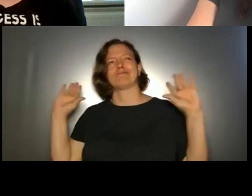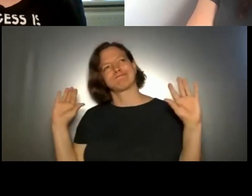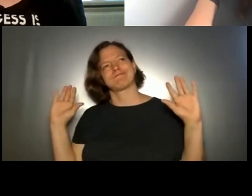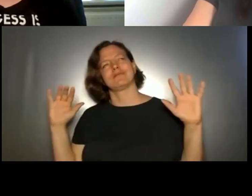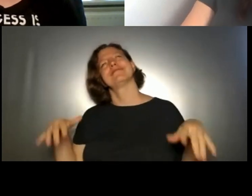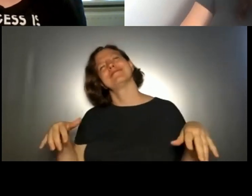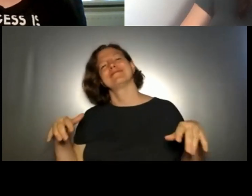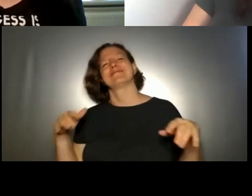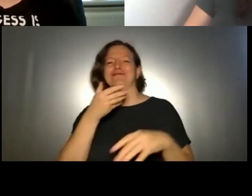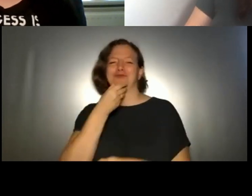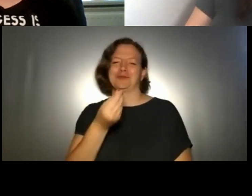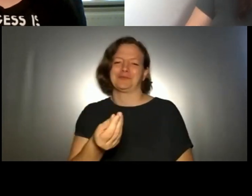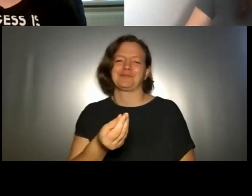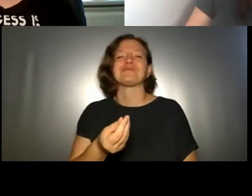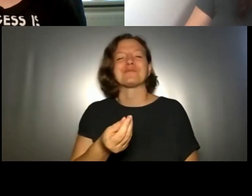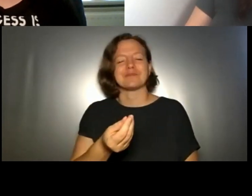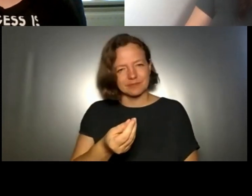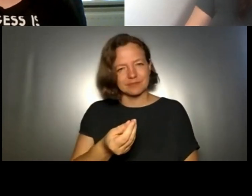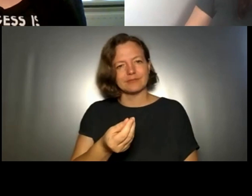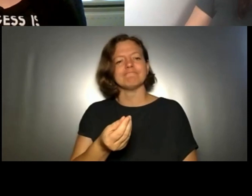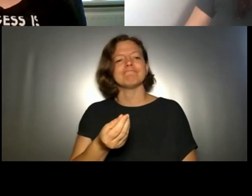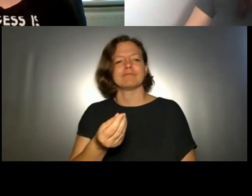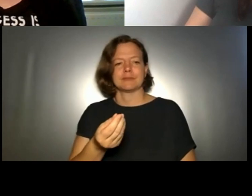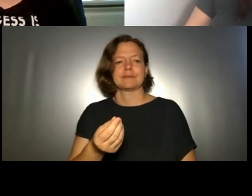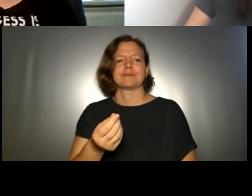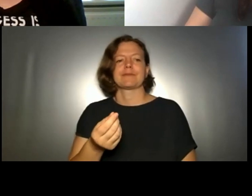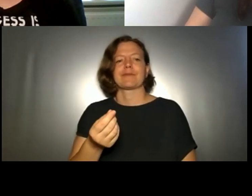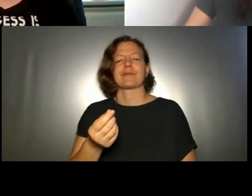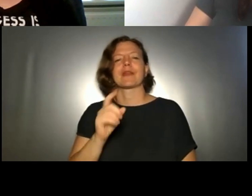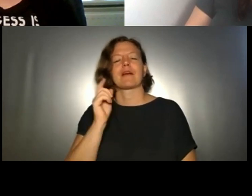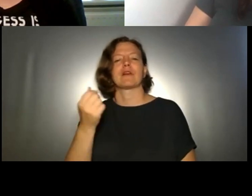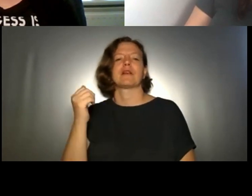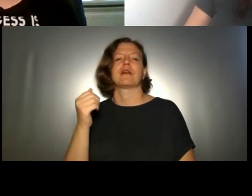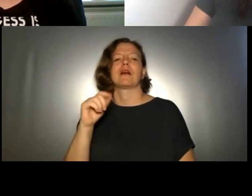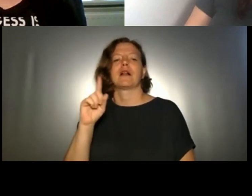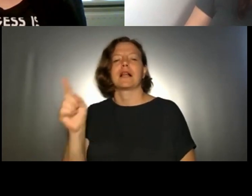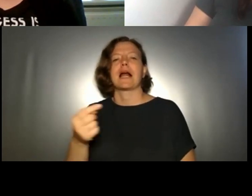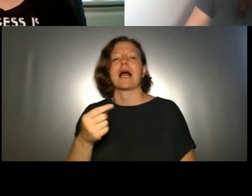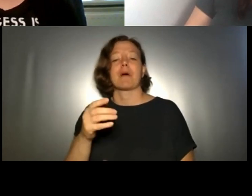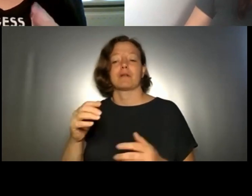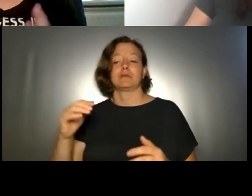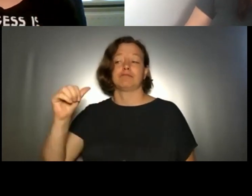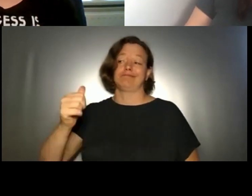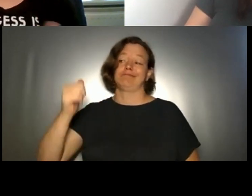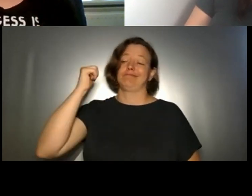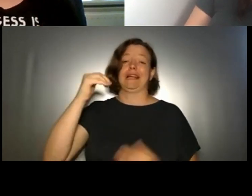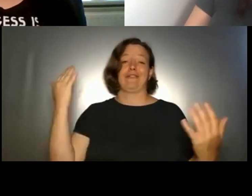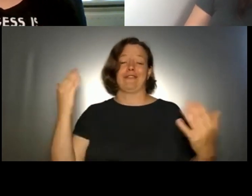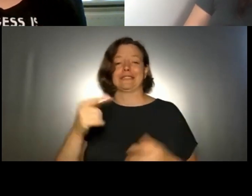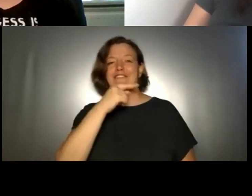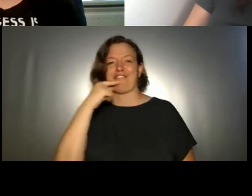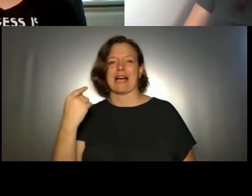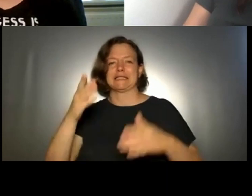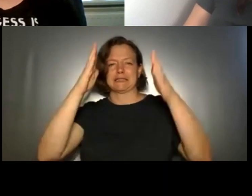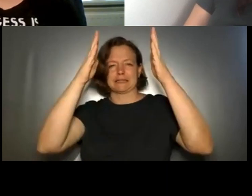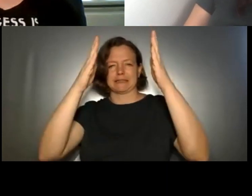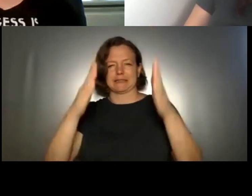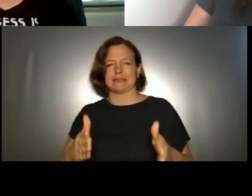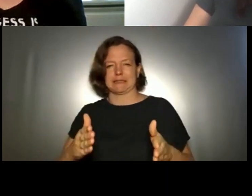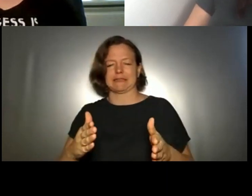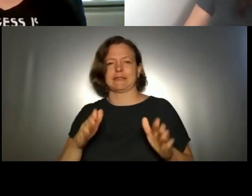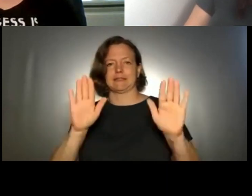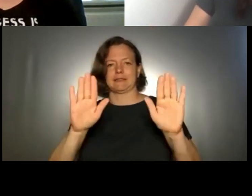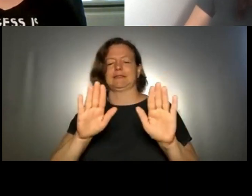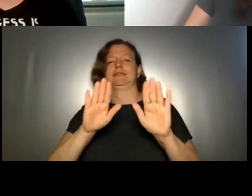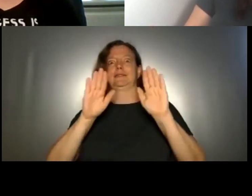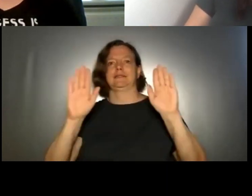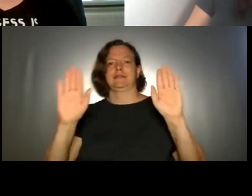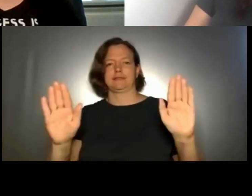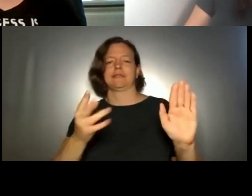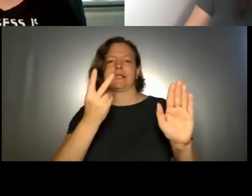leaning against a white wall piece that is between the two windows of my room.